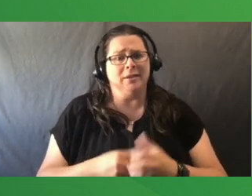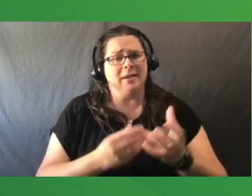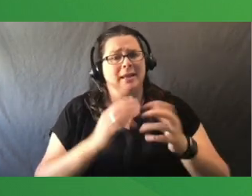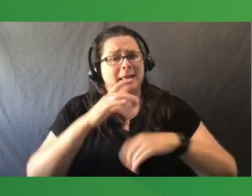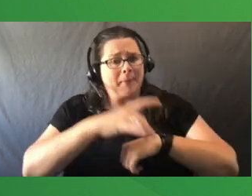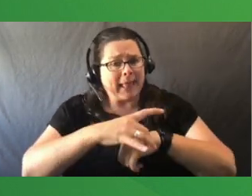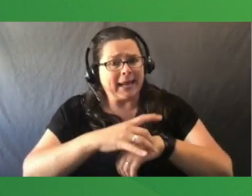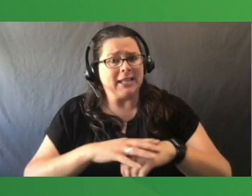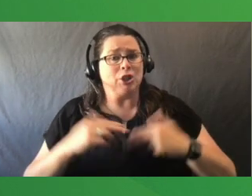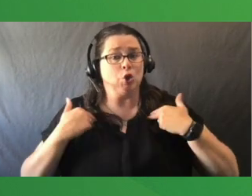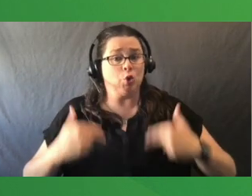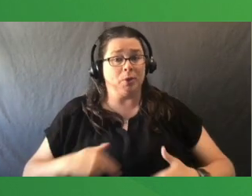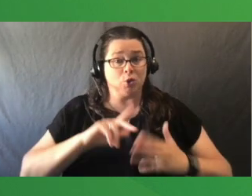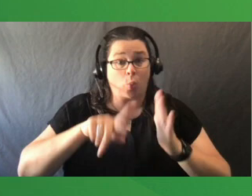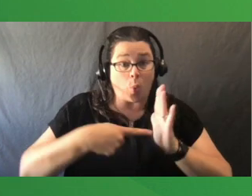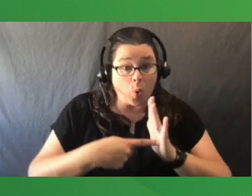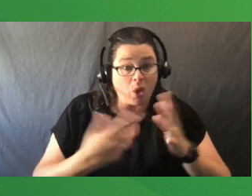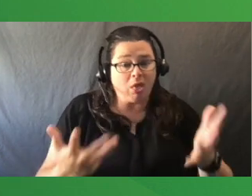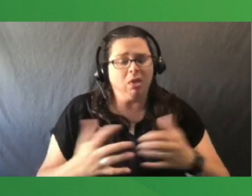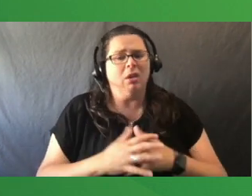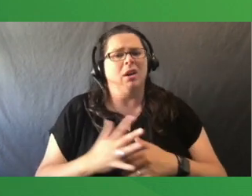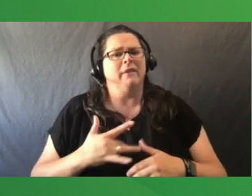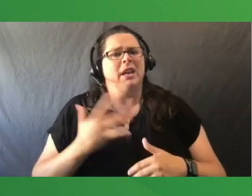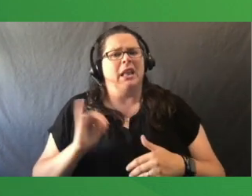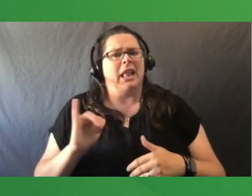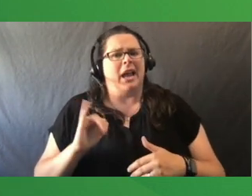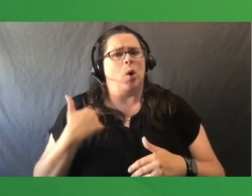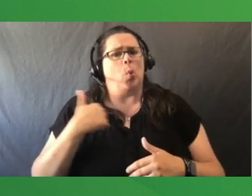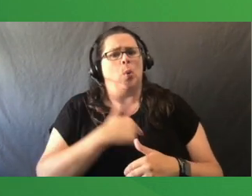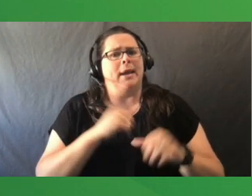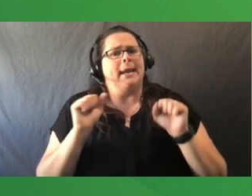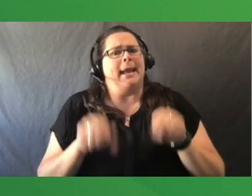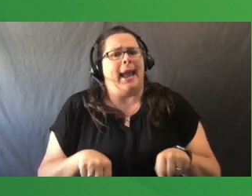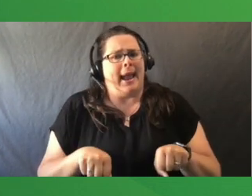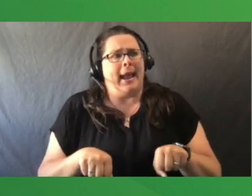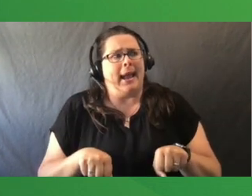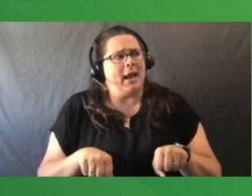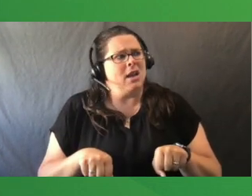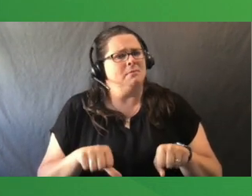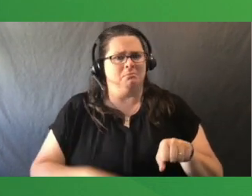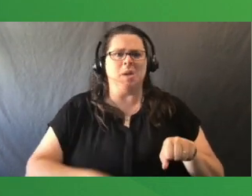And I feel as if that we can do things that we can be proud of, that we can say to ourselves